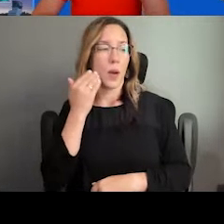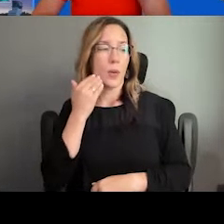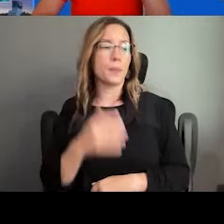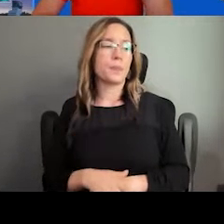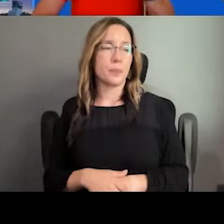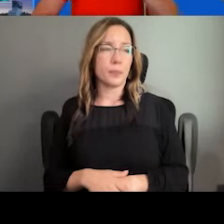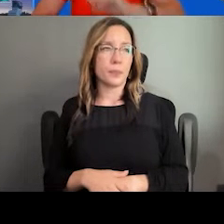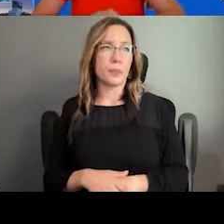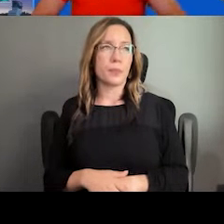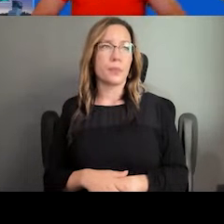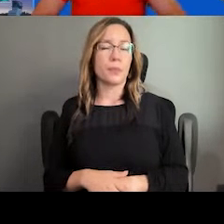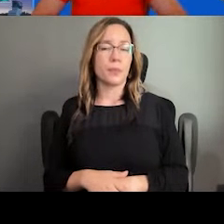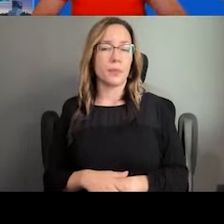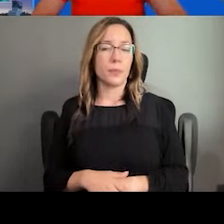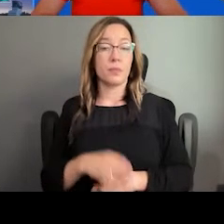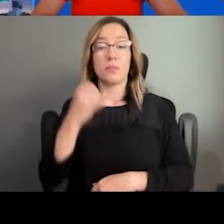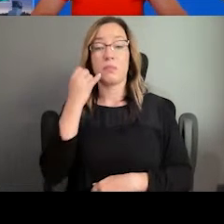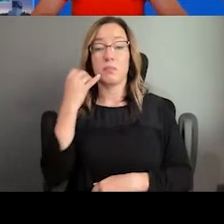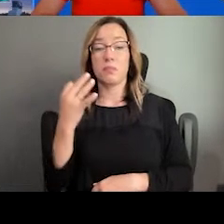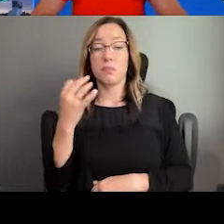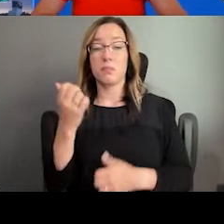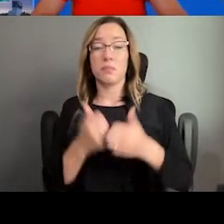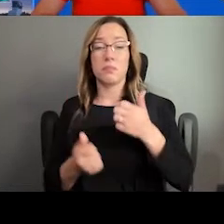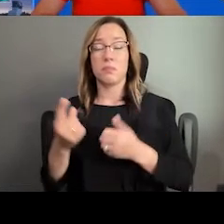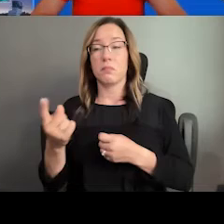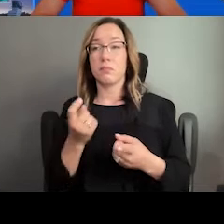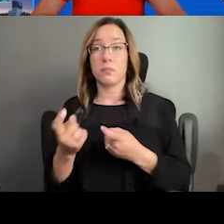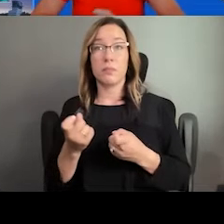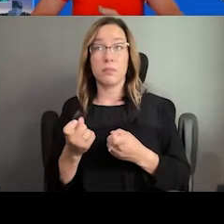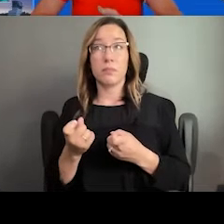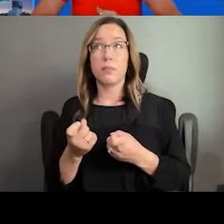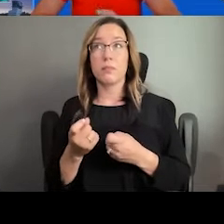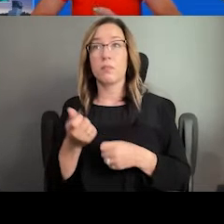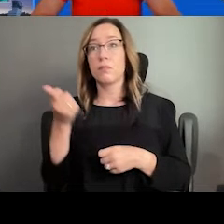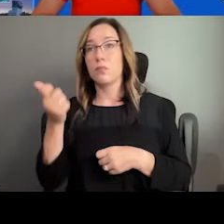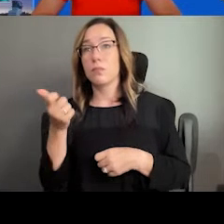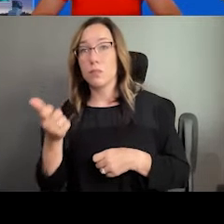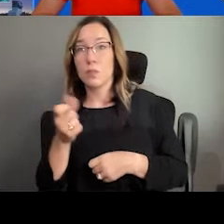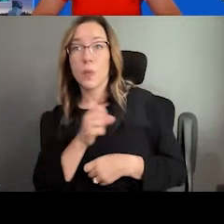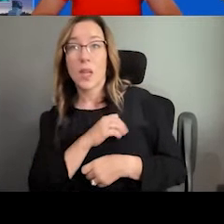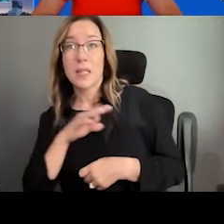If you have any questions regarding whether you as a faculty member or